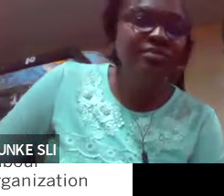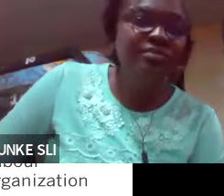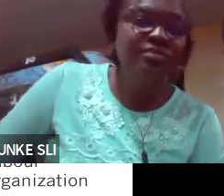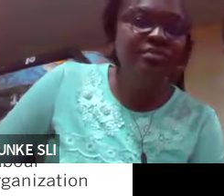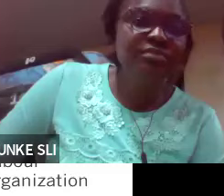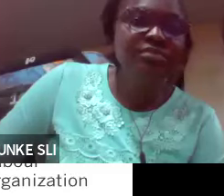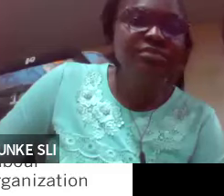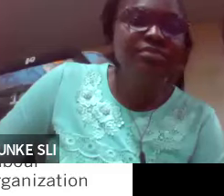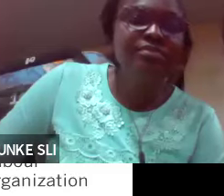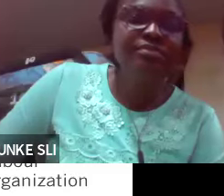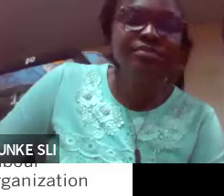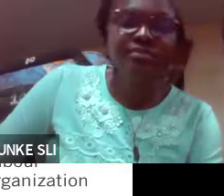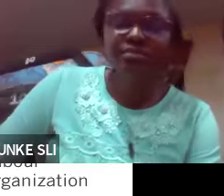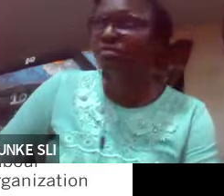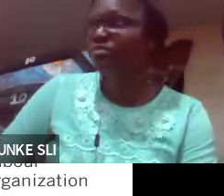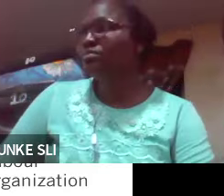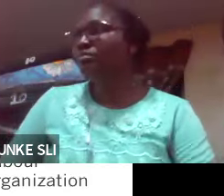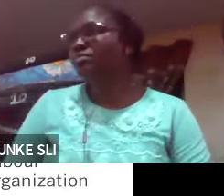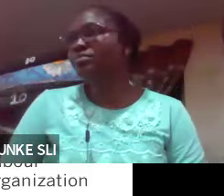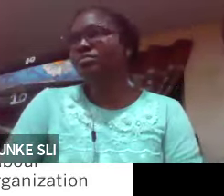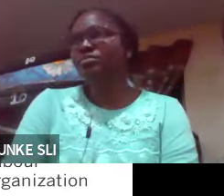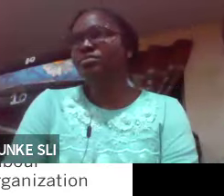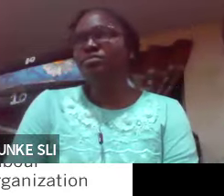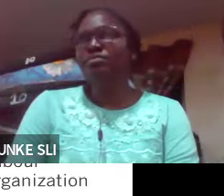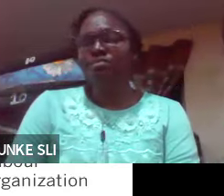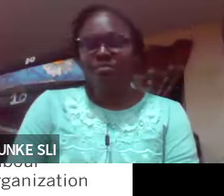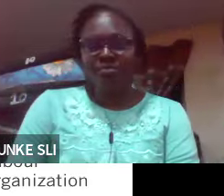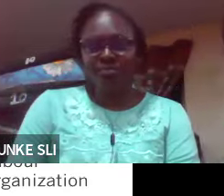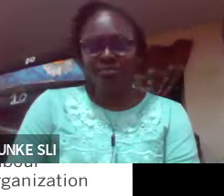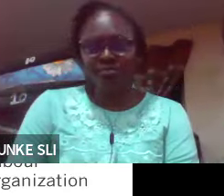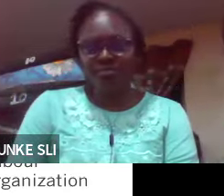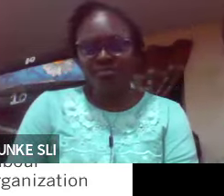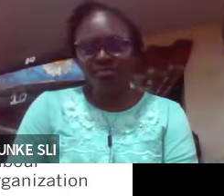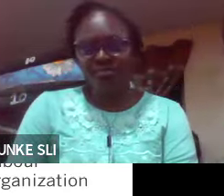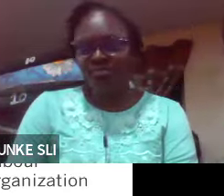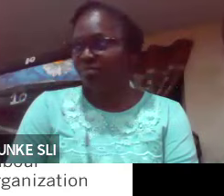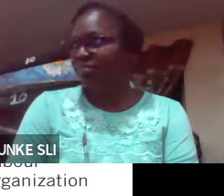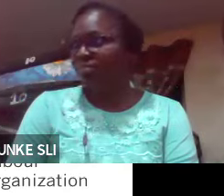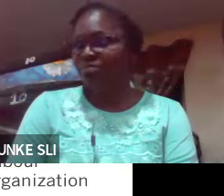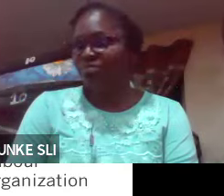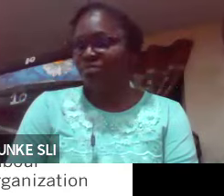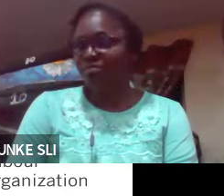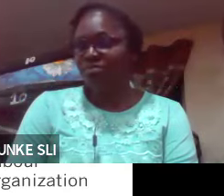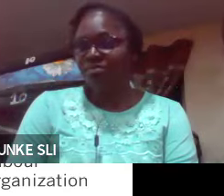Ima Chima: He's still on the call. From what I can see sola bakre: That we will follow up with Candida